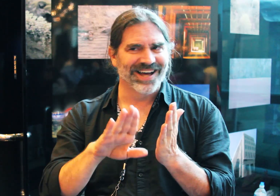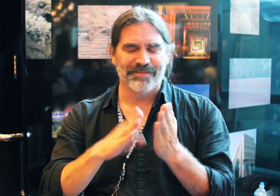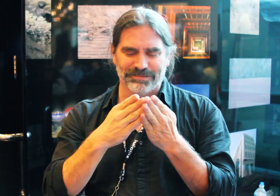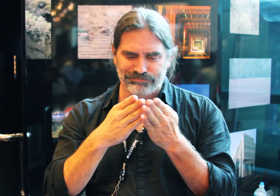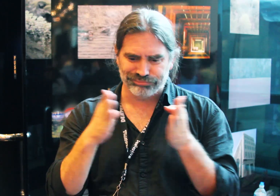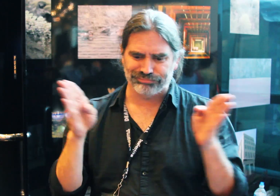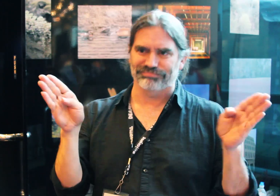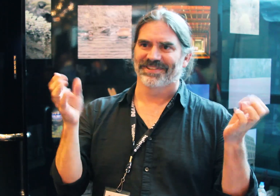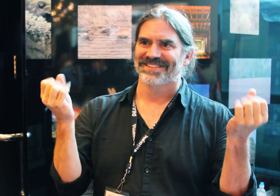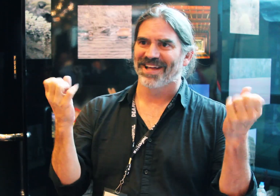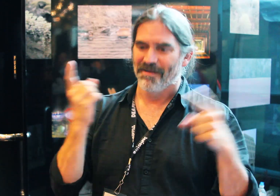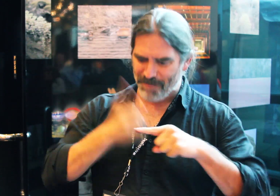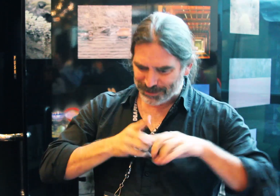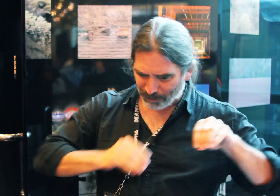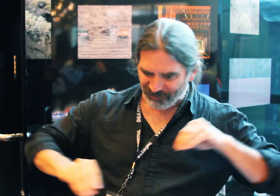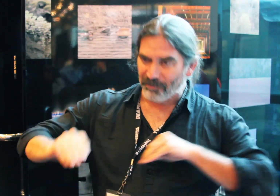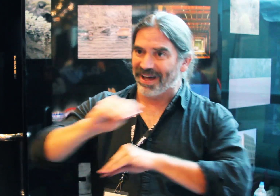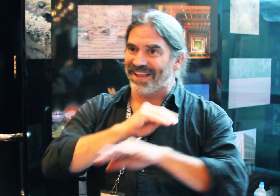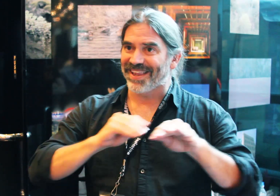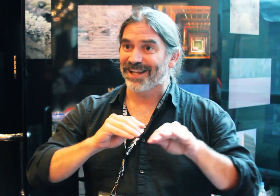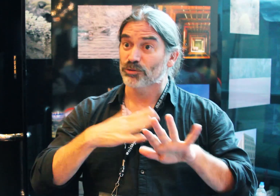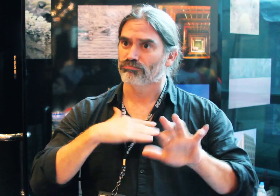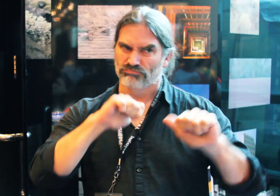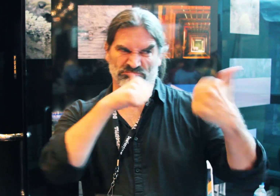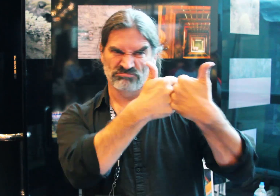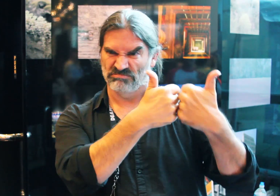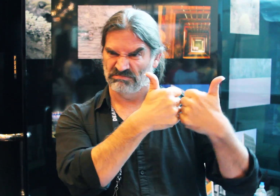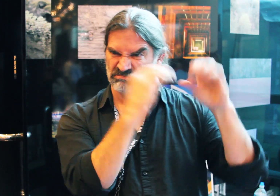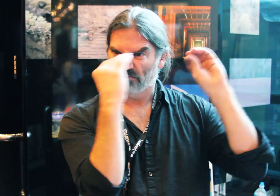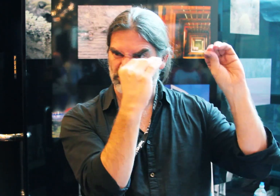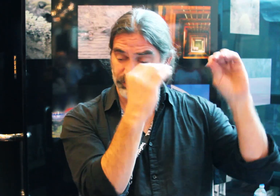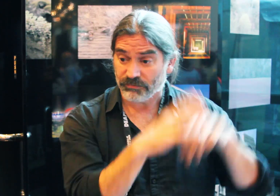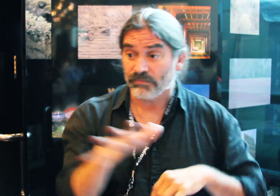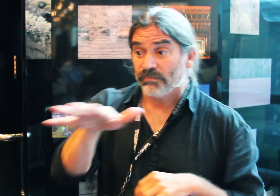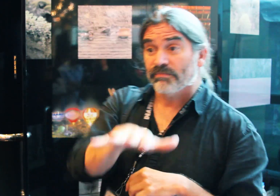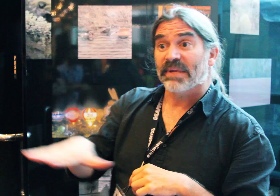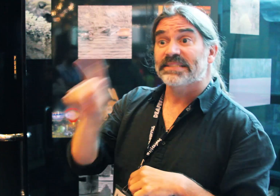nooo, expand to sign language plus movement, thats my challenge as a teacher.